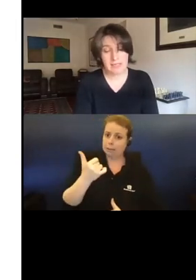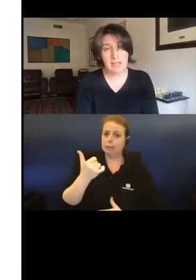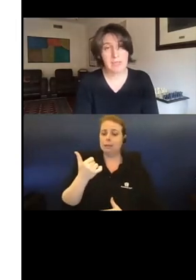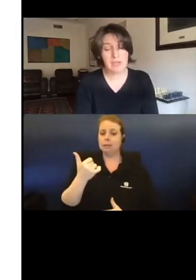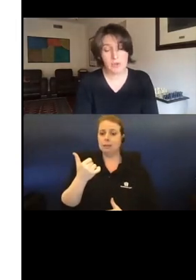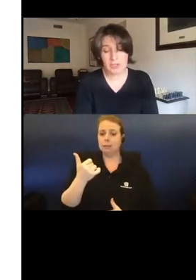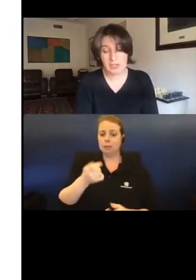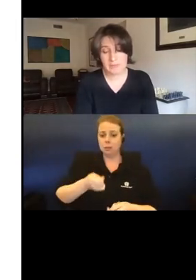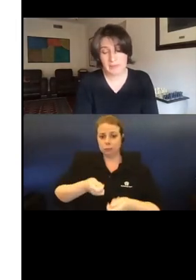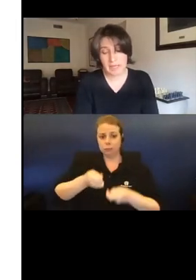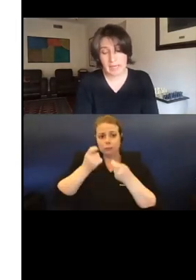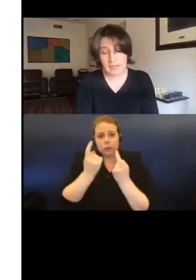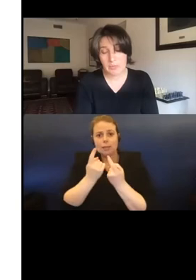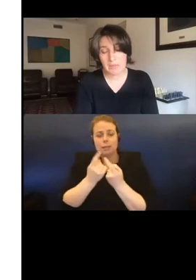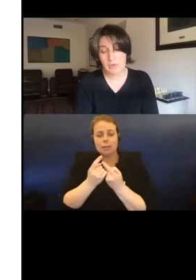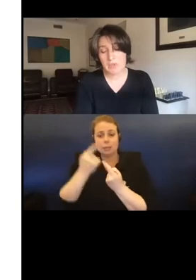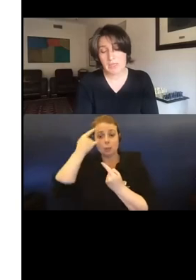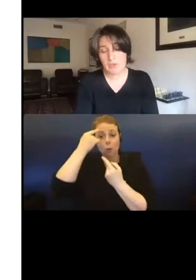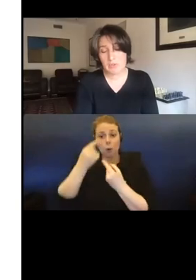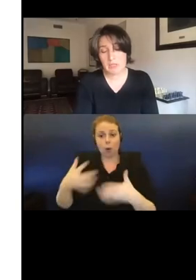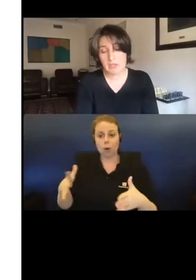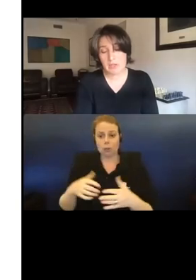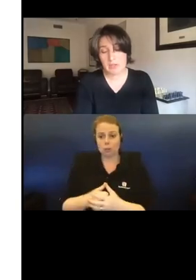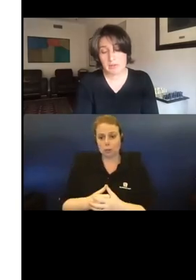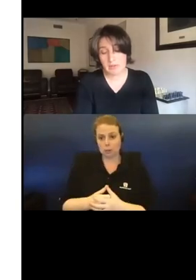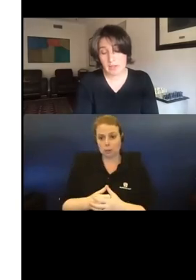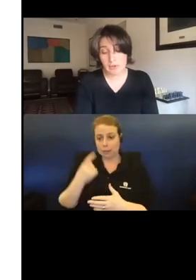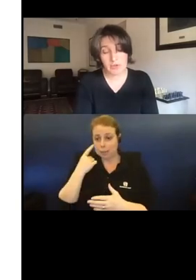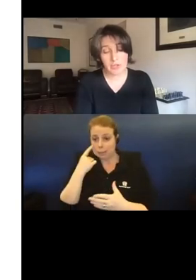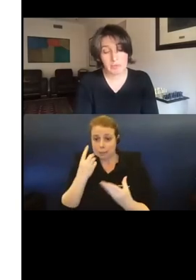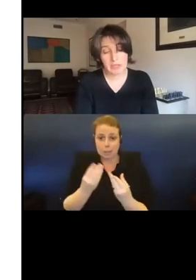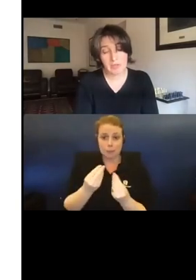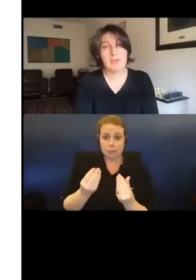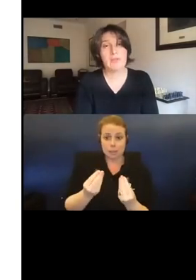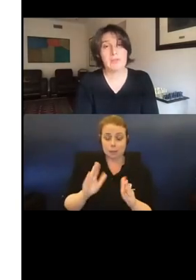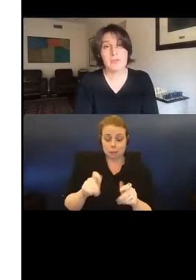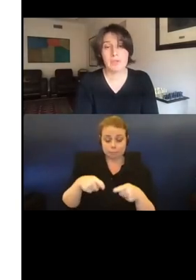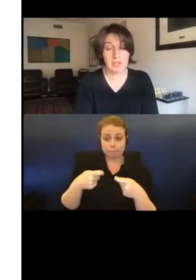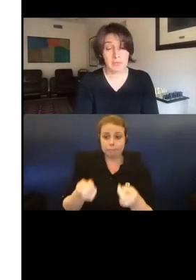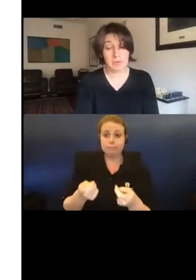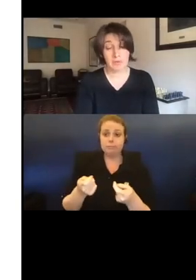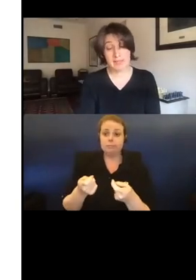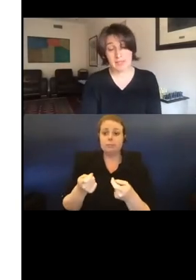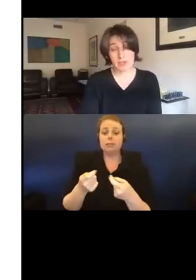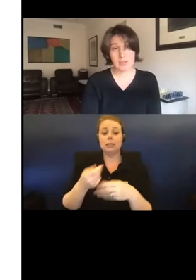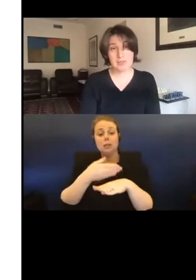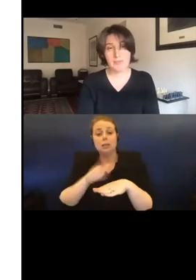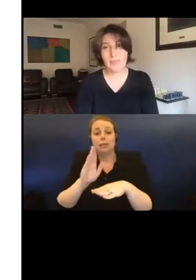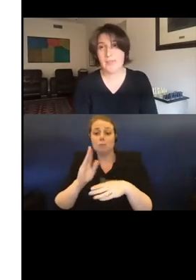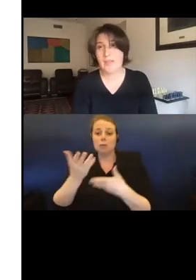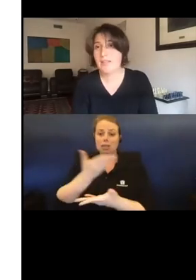been lost and to be able to see those materials to contribute to contemporary discussions thank you